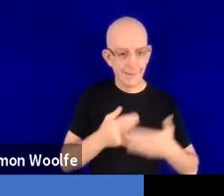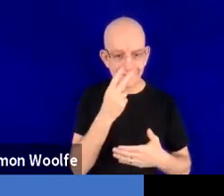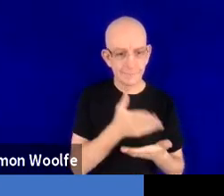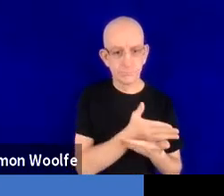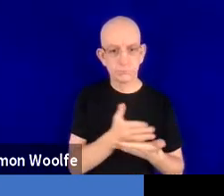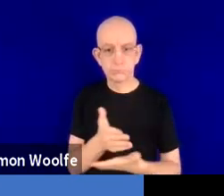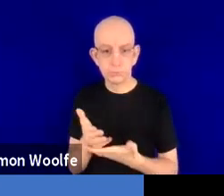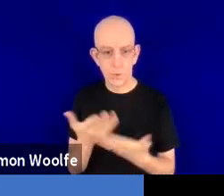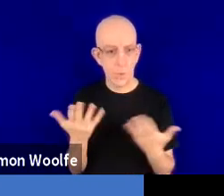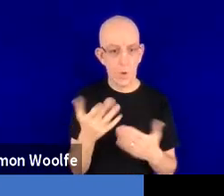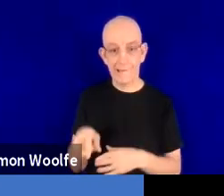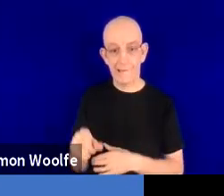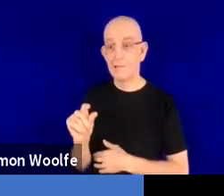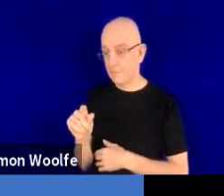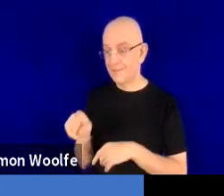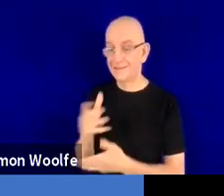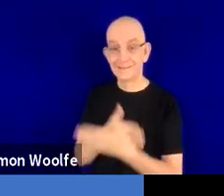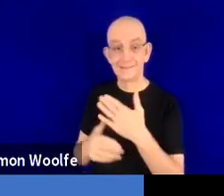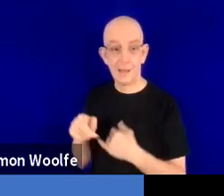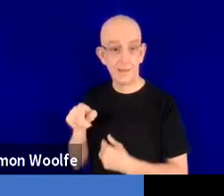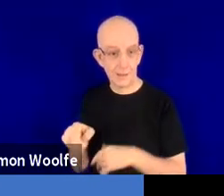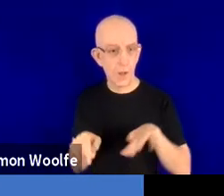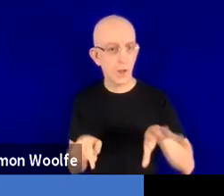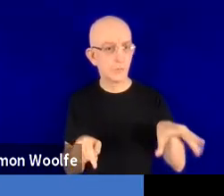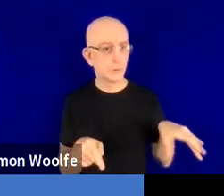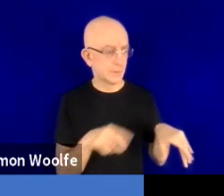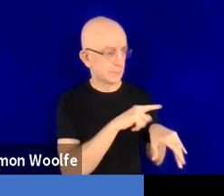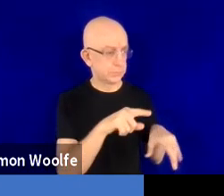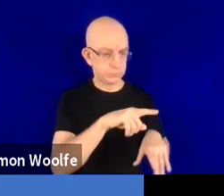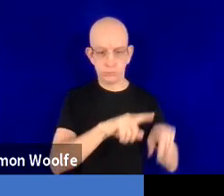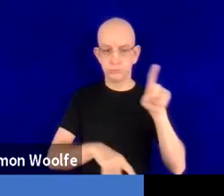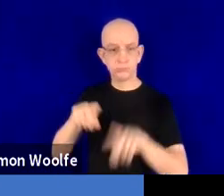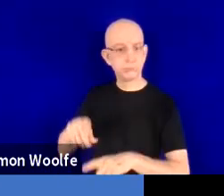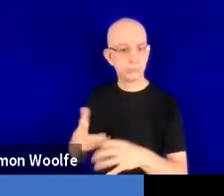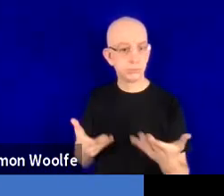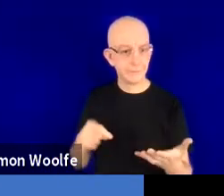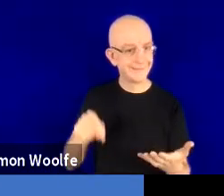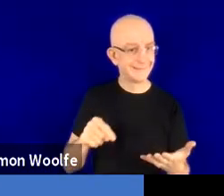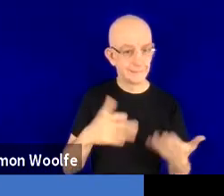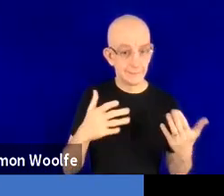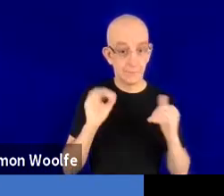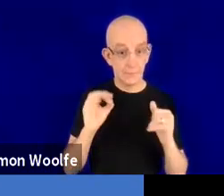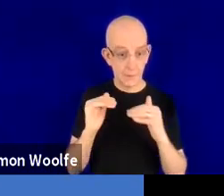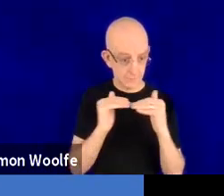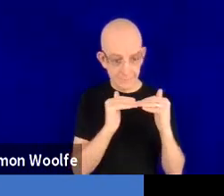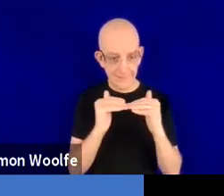What we see, is we look at some countries that top up benefits, Sri Lanka, Peru and Kenya among the case study countries